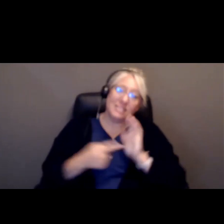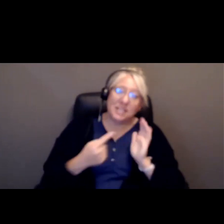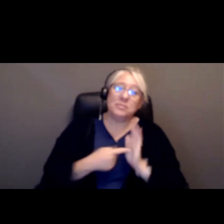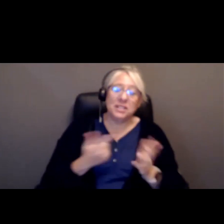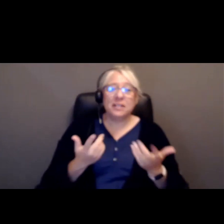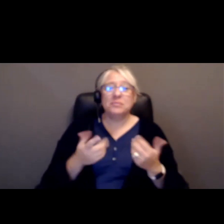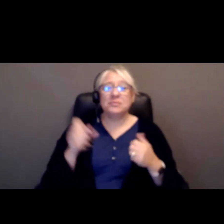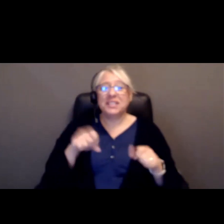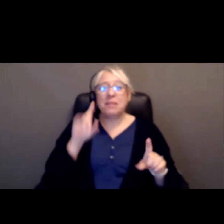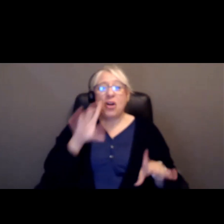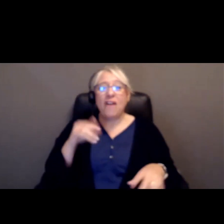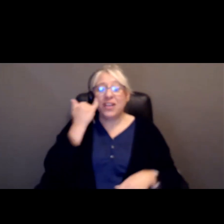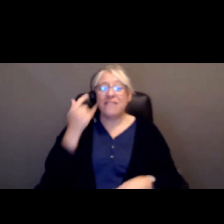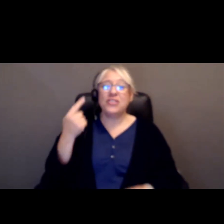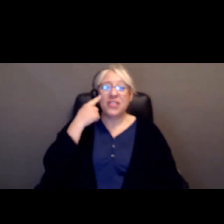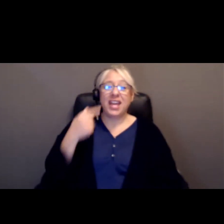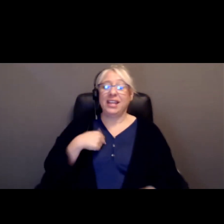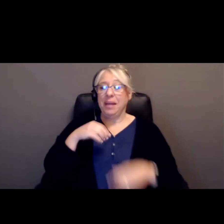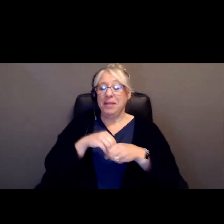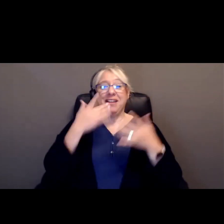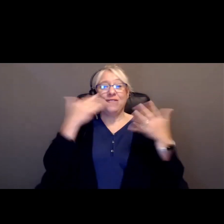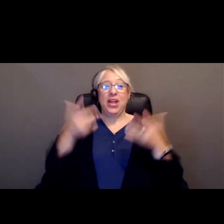when you think you're in a sort of friendly place and discover you have to defend